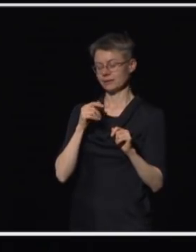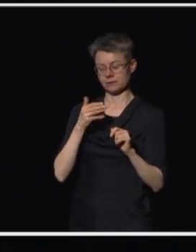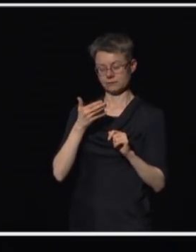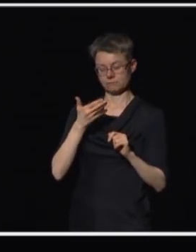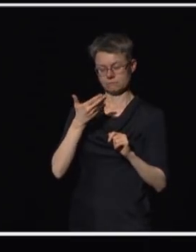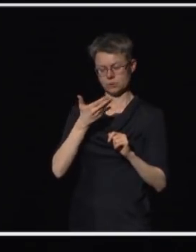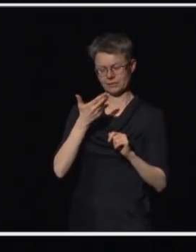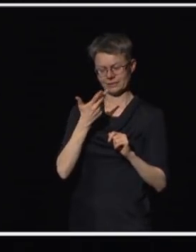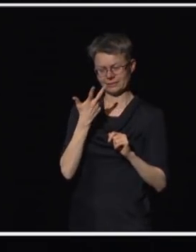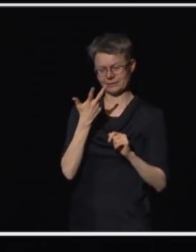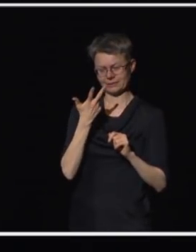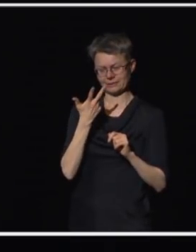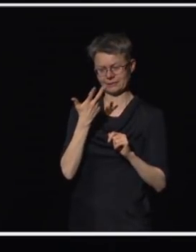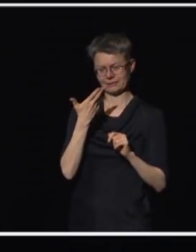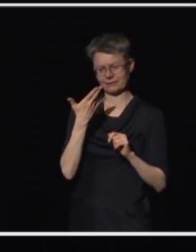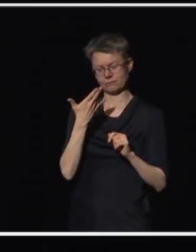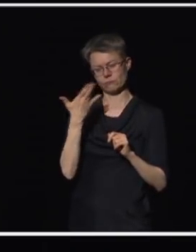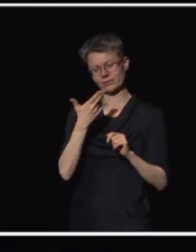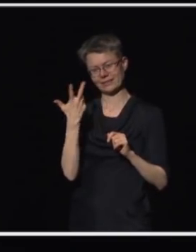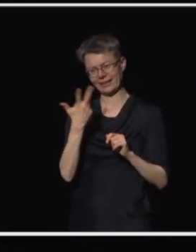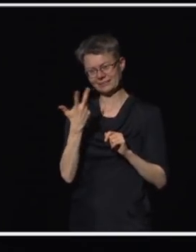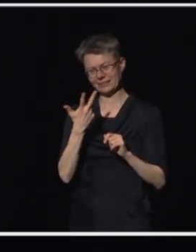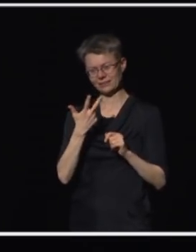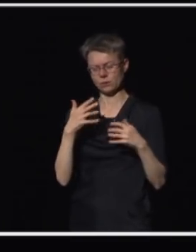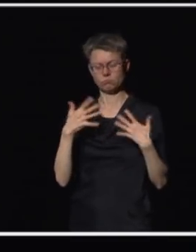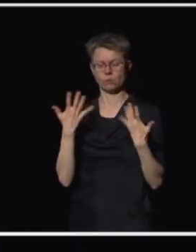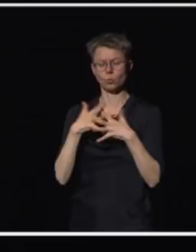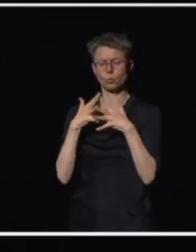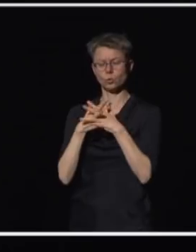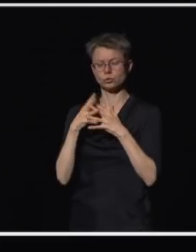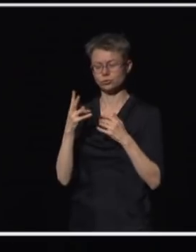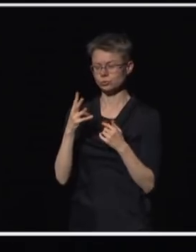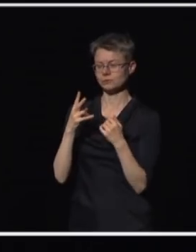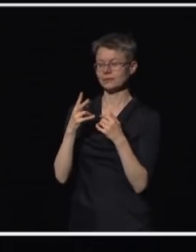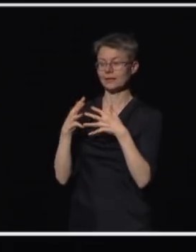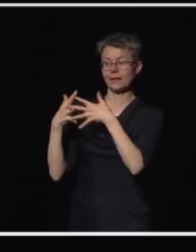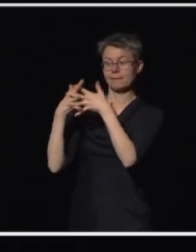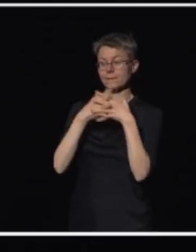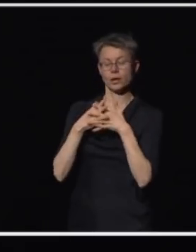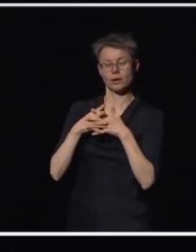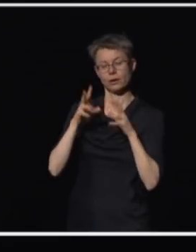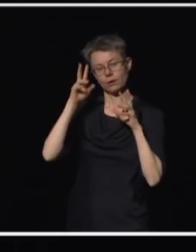You know, frozen in time during WWII at this point that, you know, America calls its greatest generation comes,